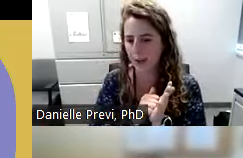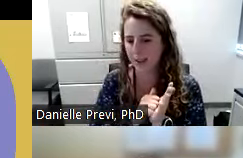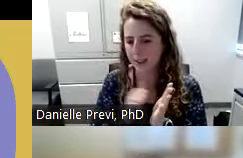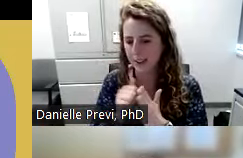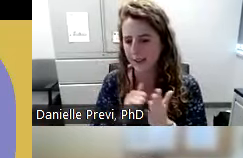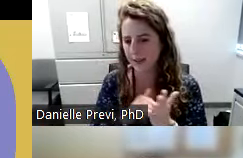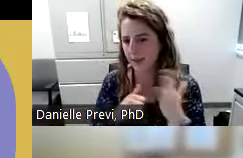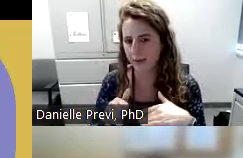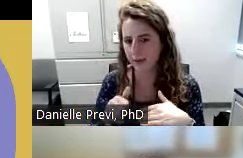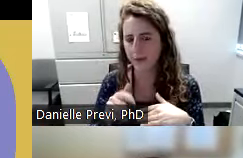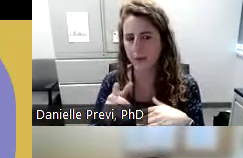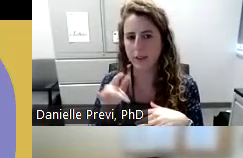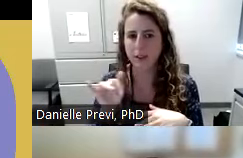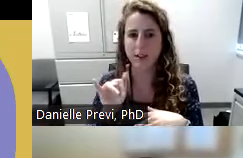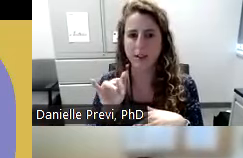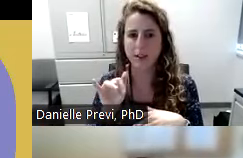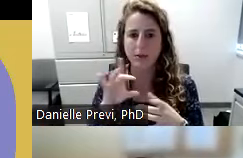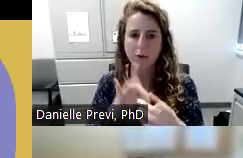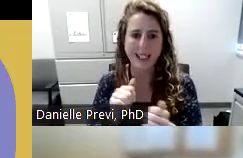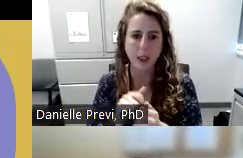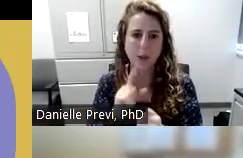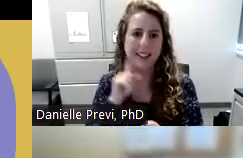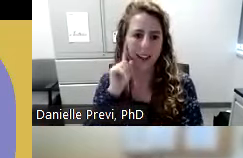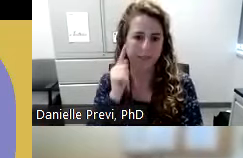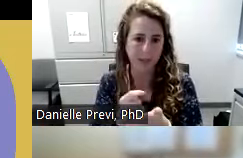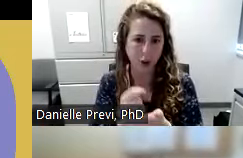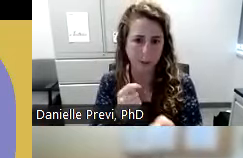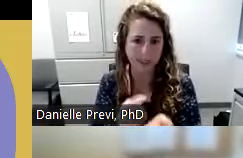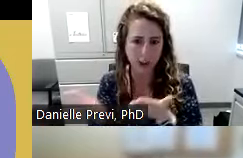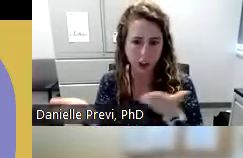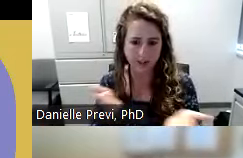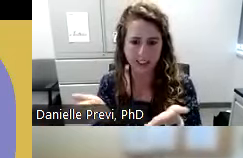There are actually a variety of different social media Instagram accounts related to